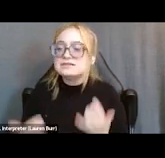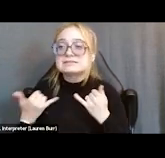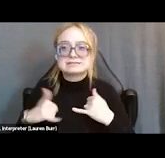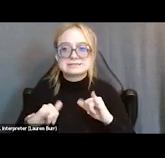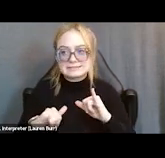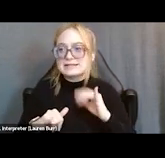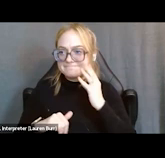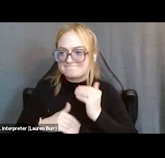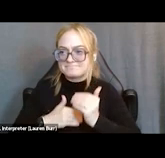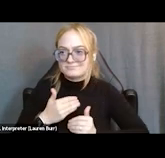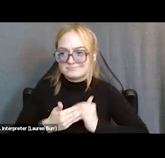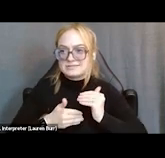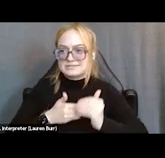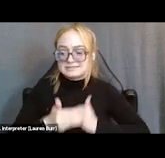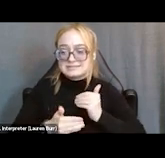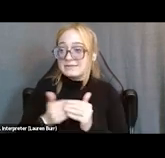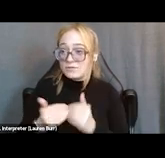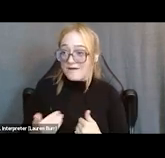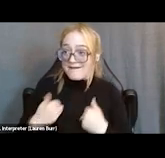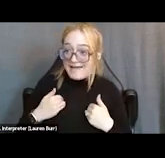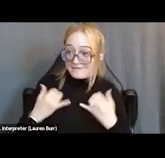Even though I have it now, it's still a process,